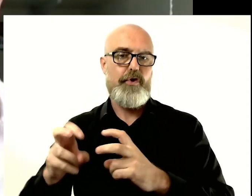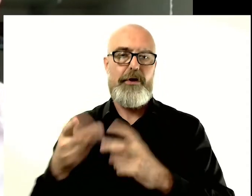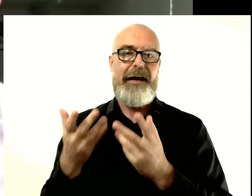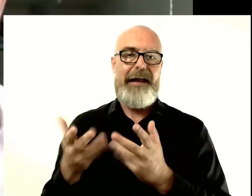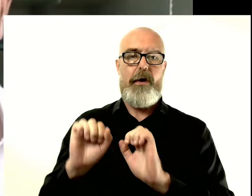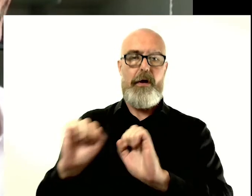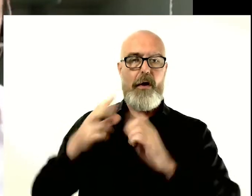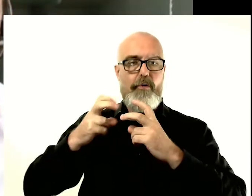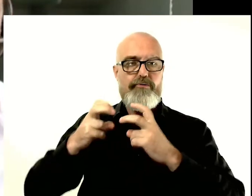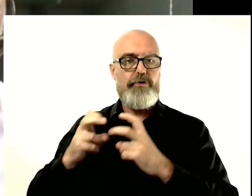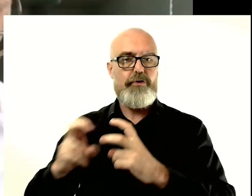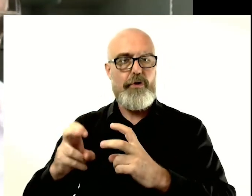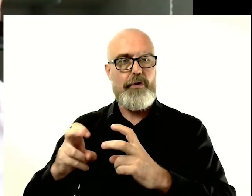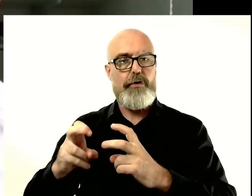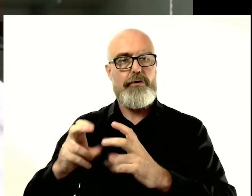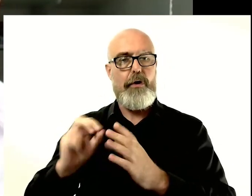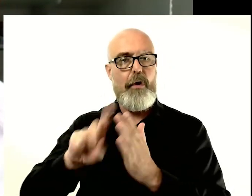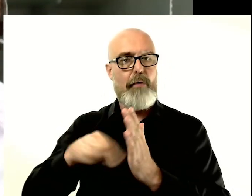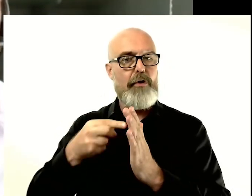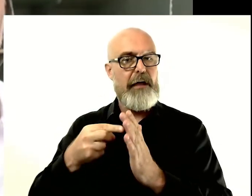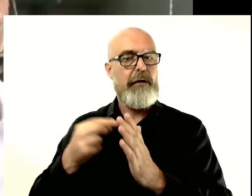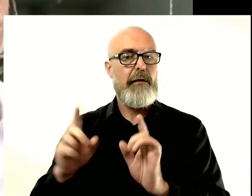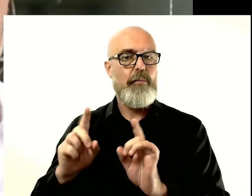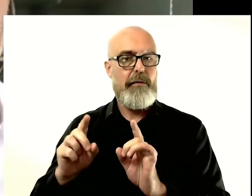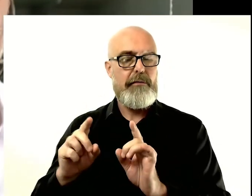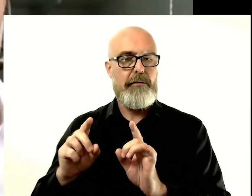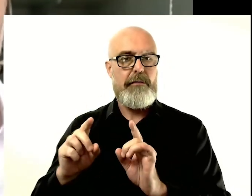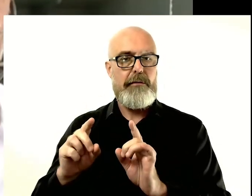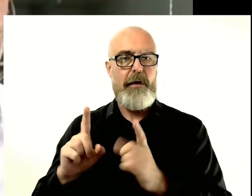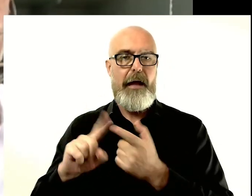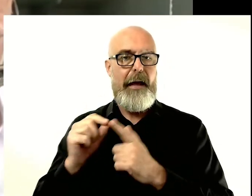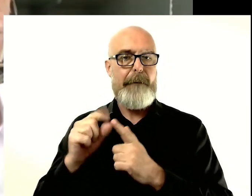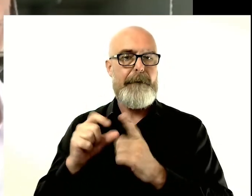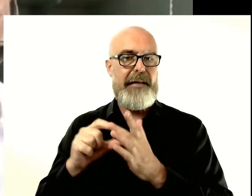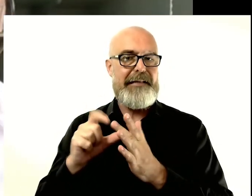researcher